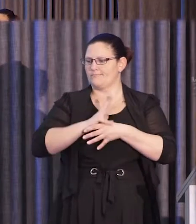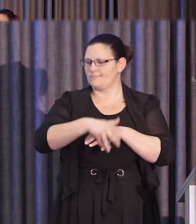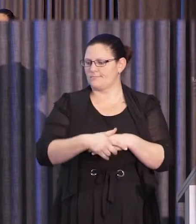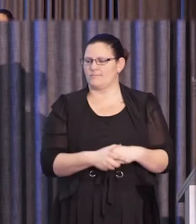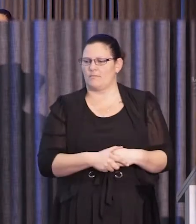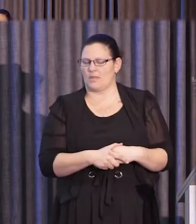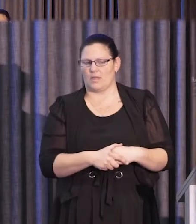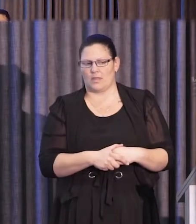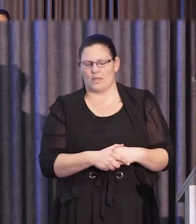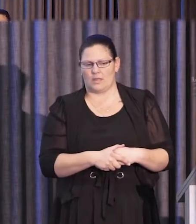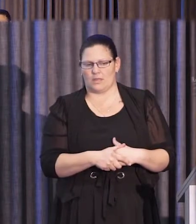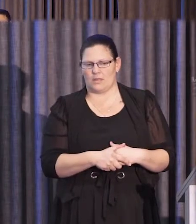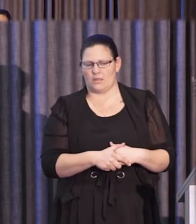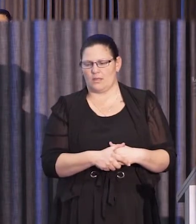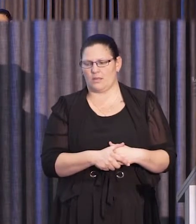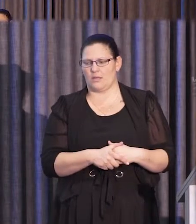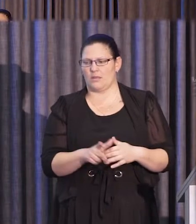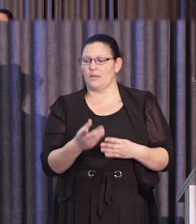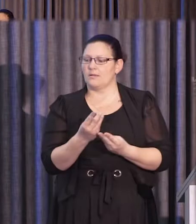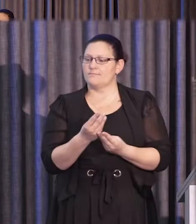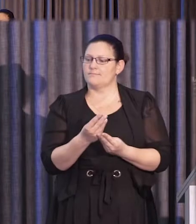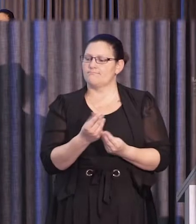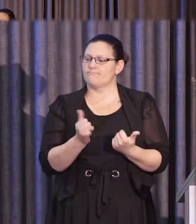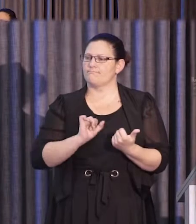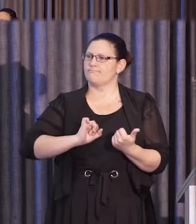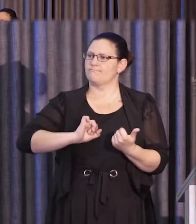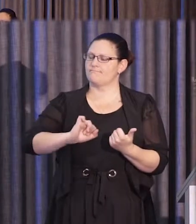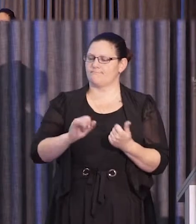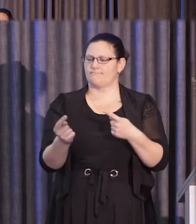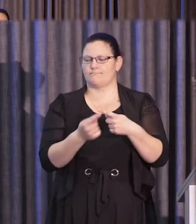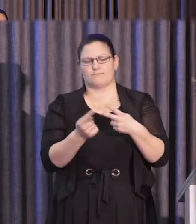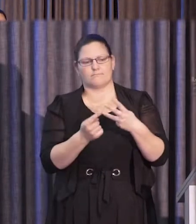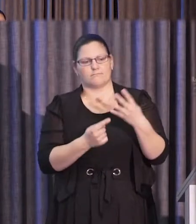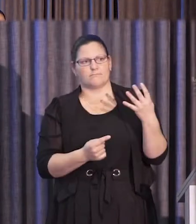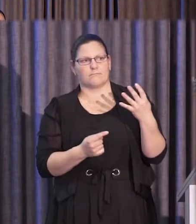Some of the activities in the Disability Services Space that the Department of Communities is actively supporting